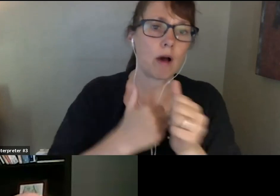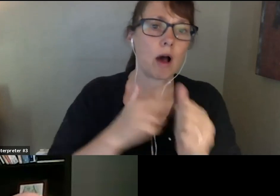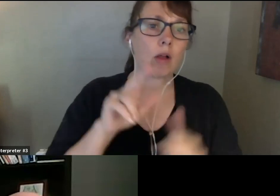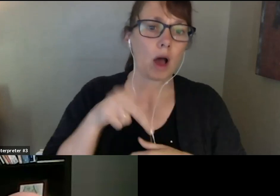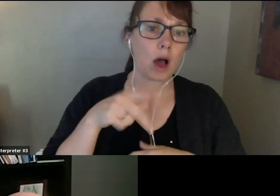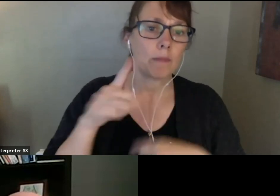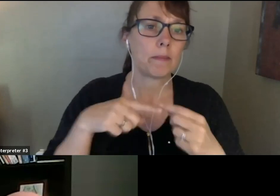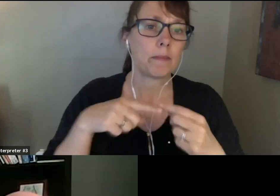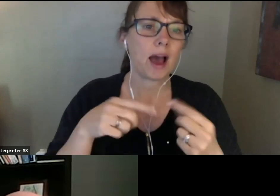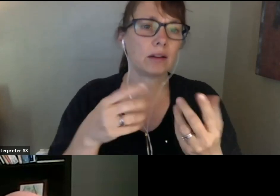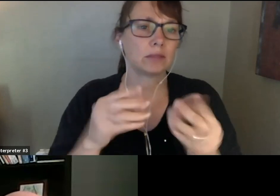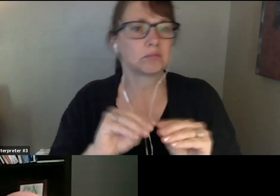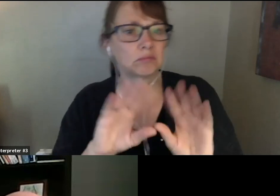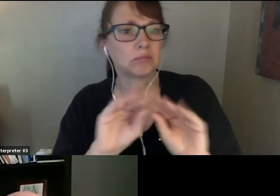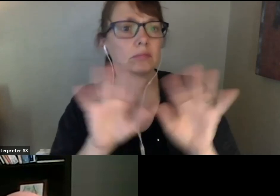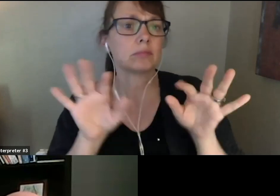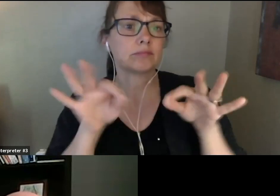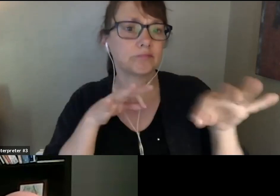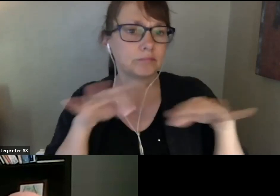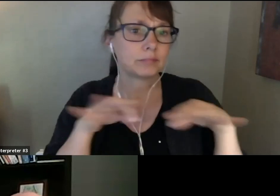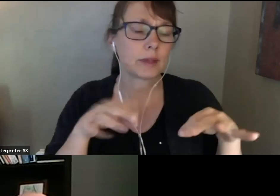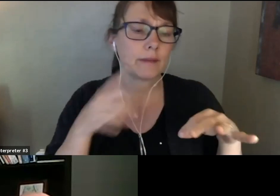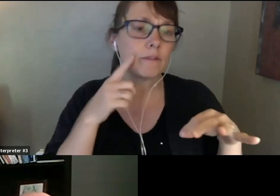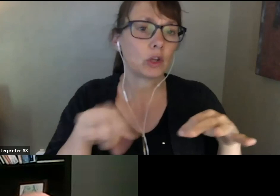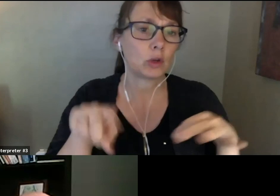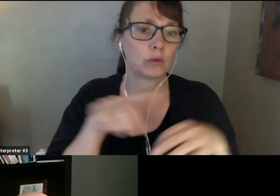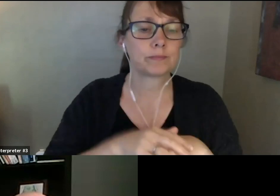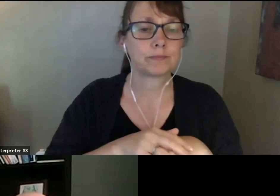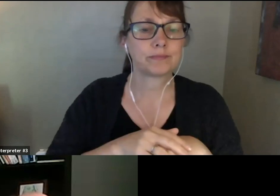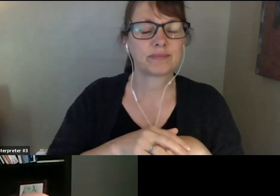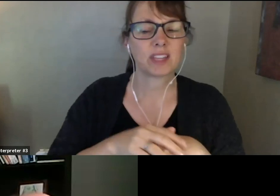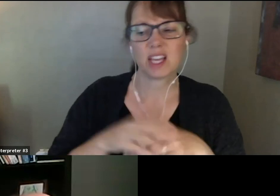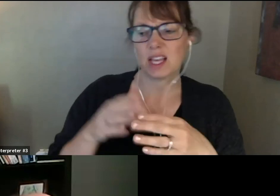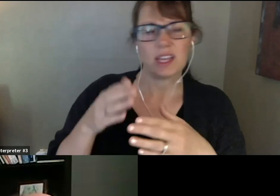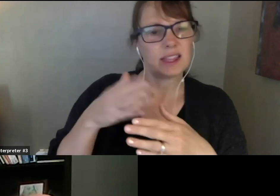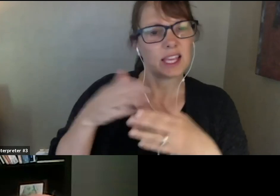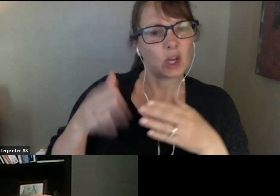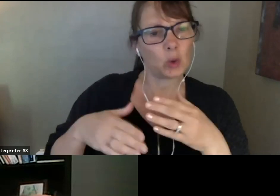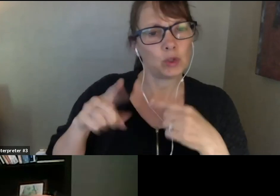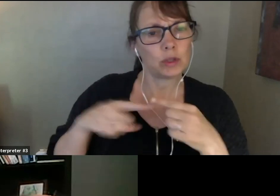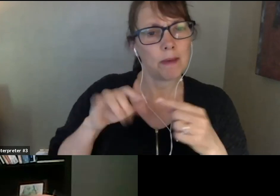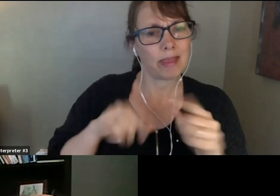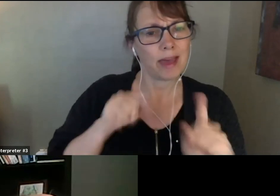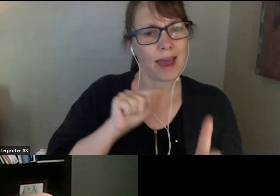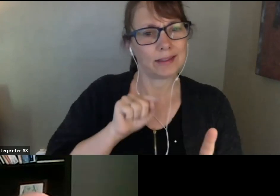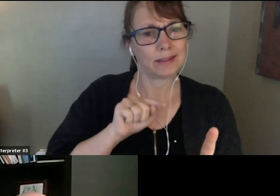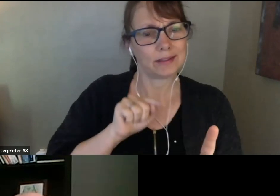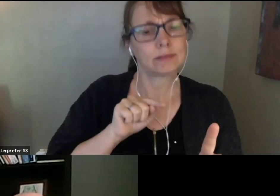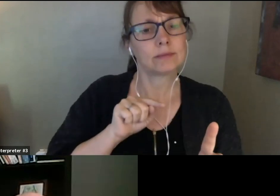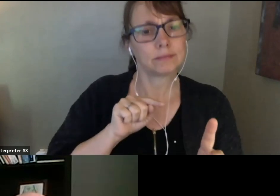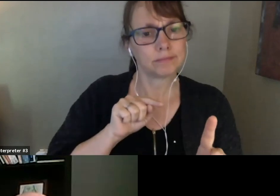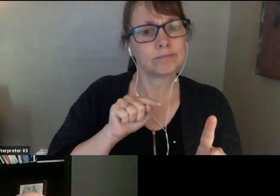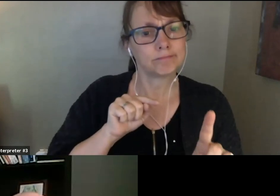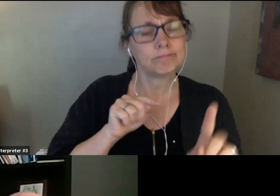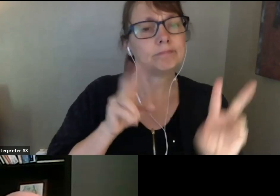clarify for people is the quick conclusion on this is that these topics do worse because